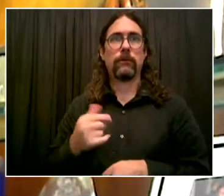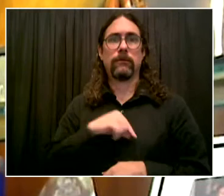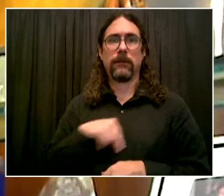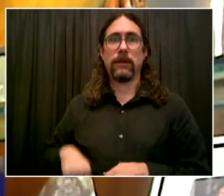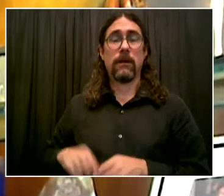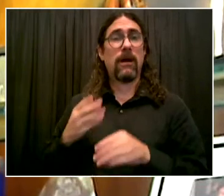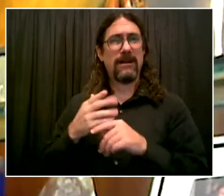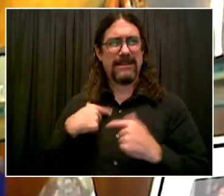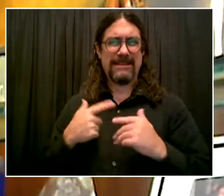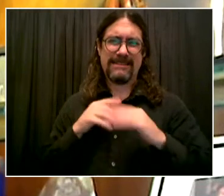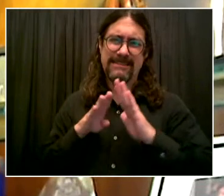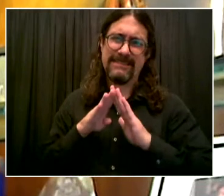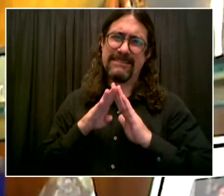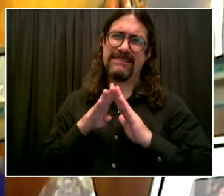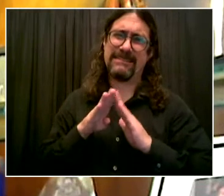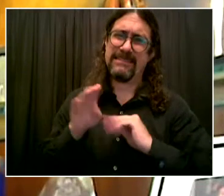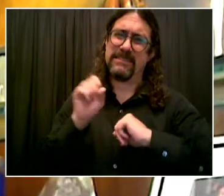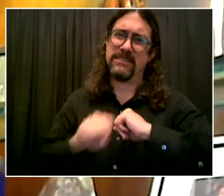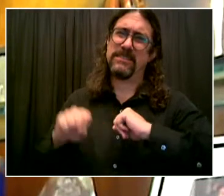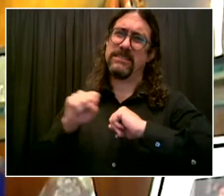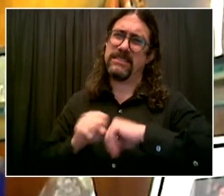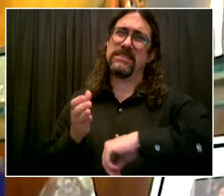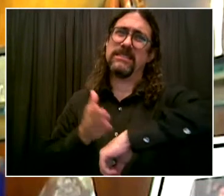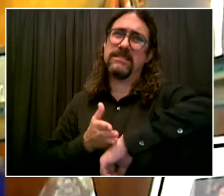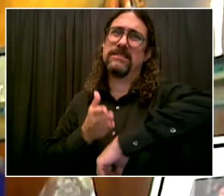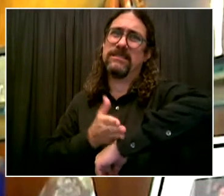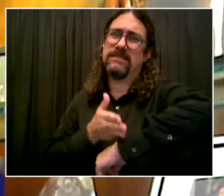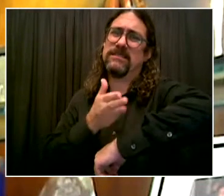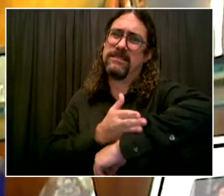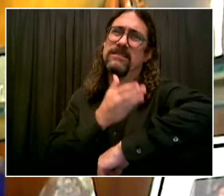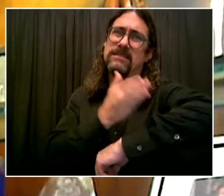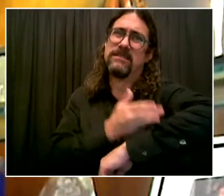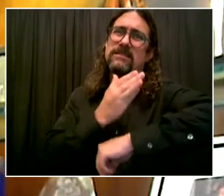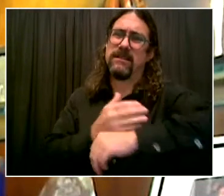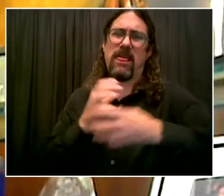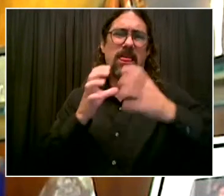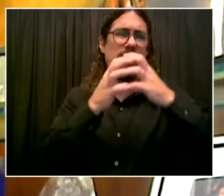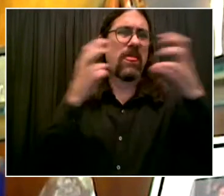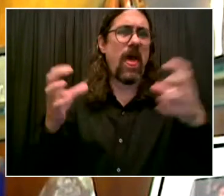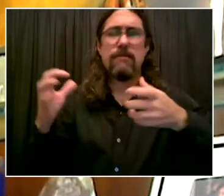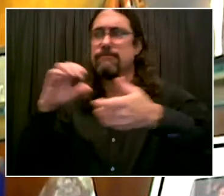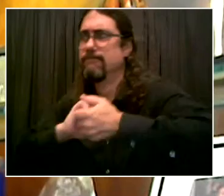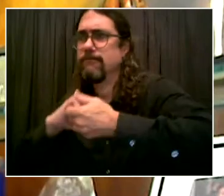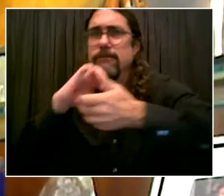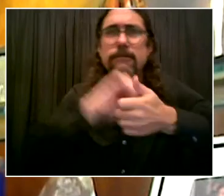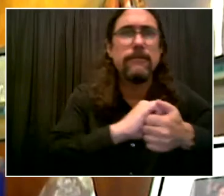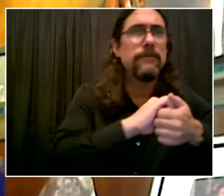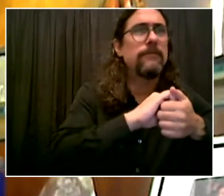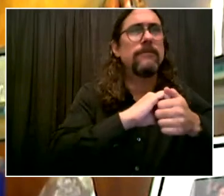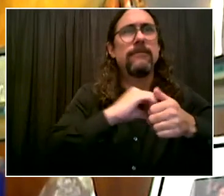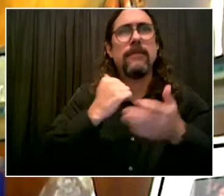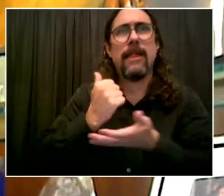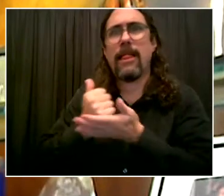ONE OF THE WAYS TO CONTINUE TO RISE IS THE PARTNERSHIPS. I MUST SAY THE NEW YORK METS